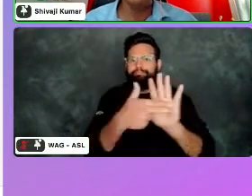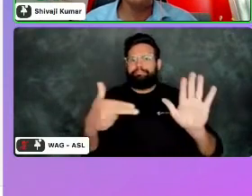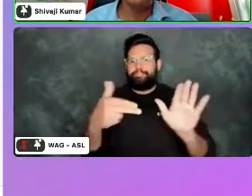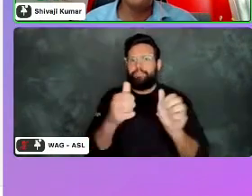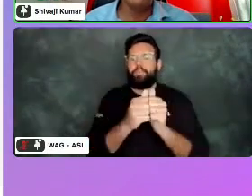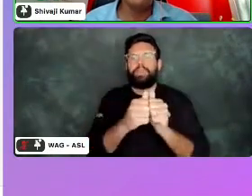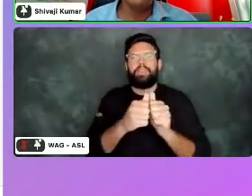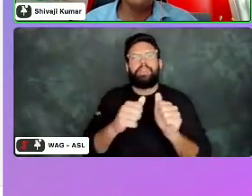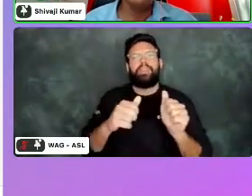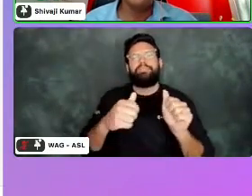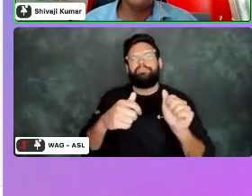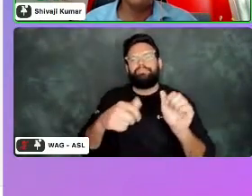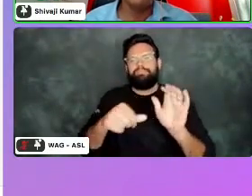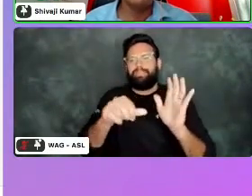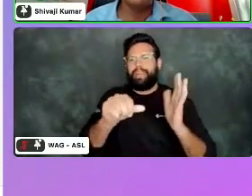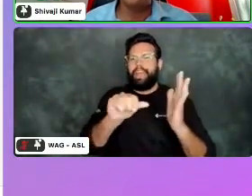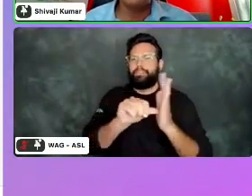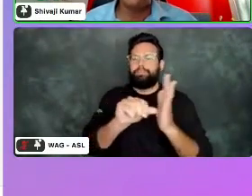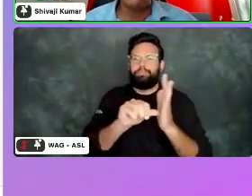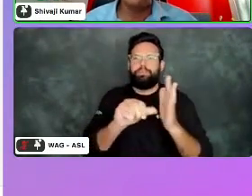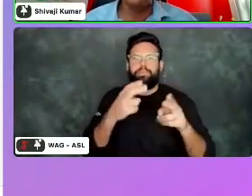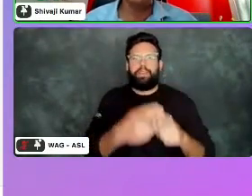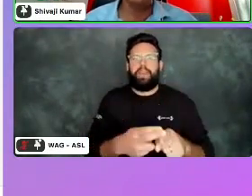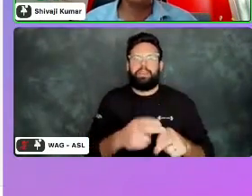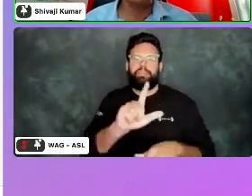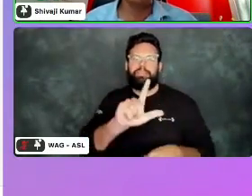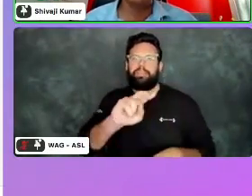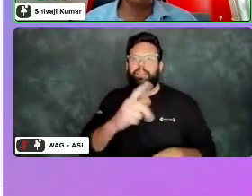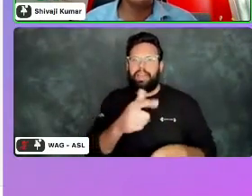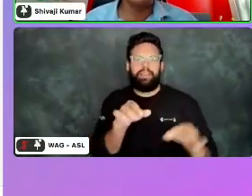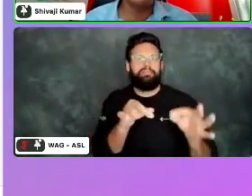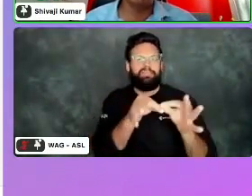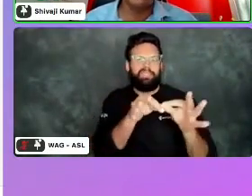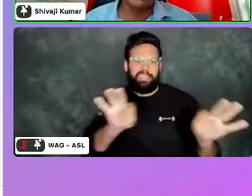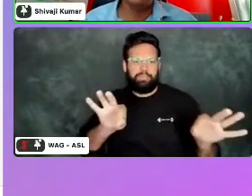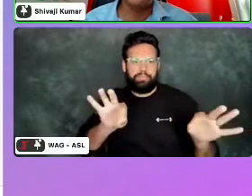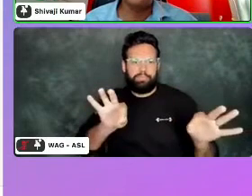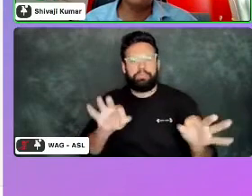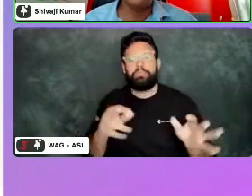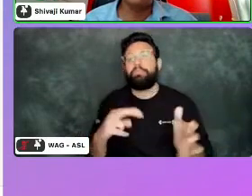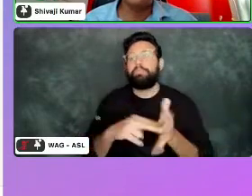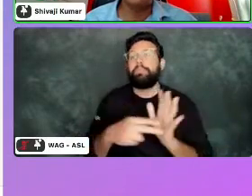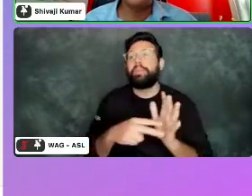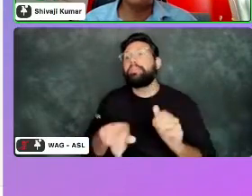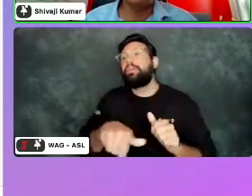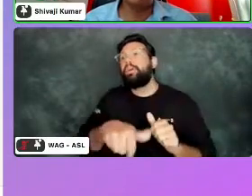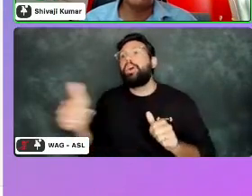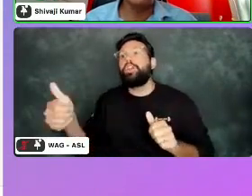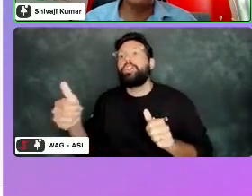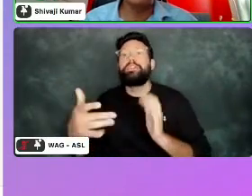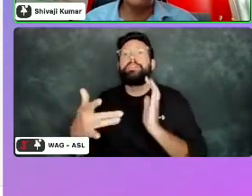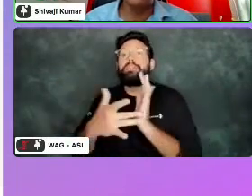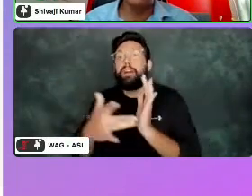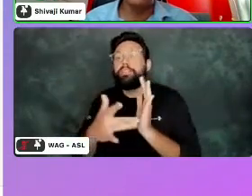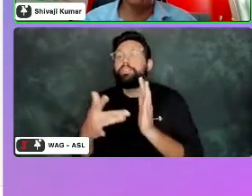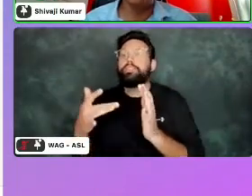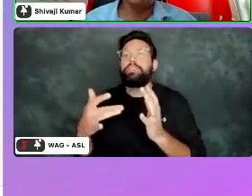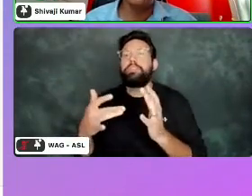So that the screen reader and other assistive technologies can pick it up accurately and relay that information to the user.